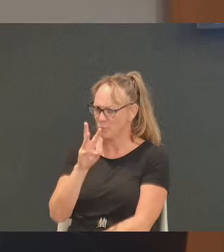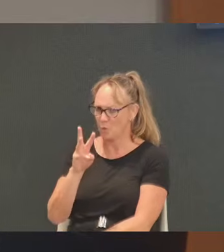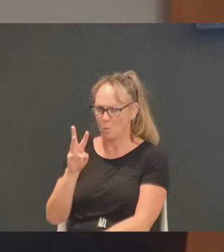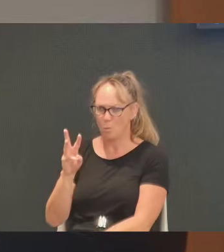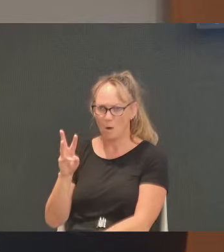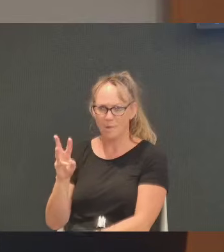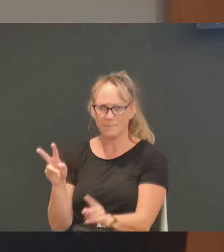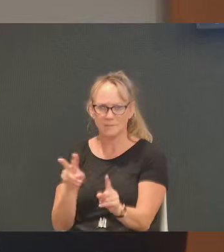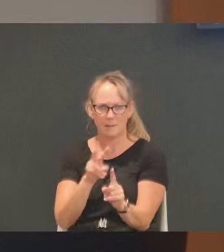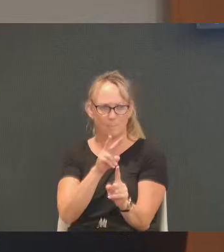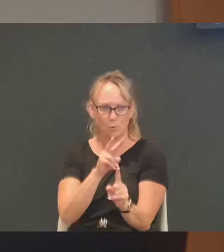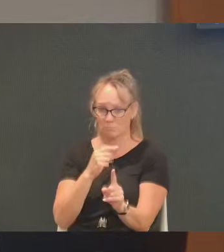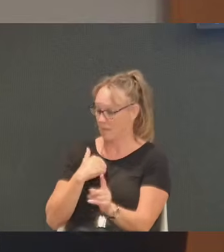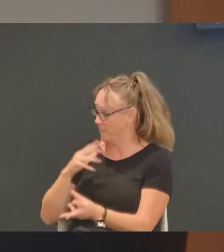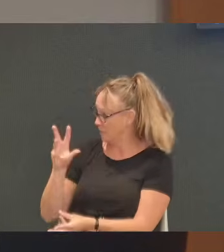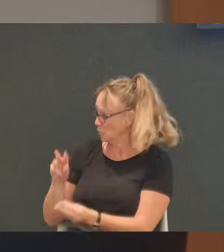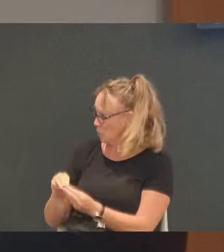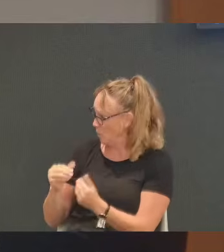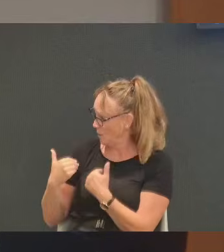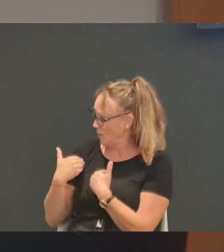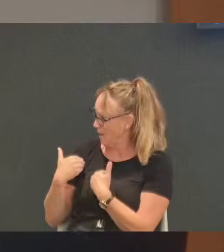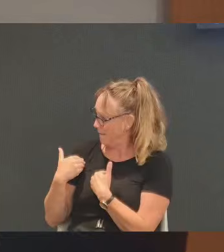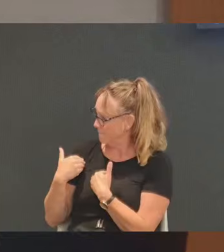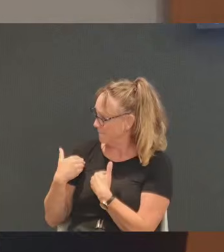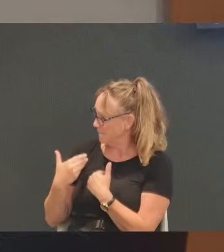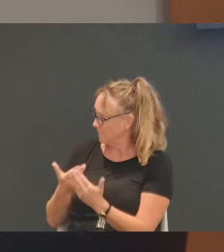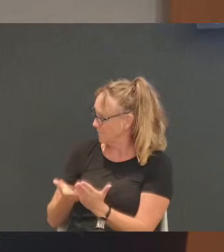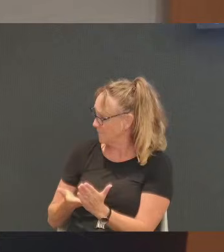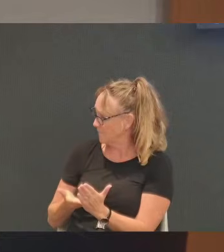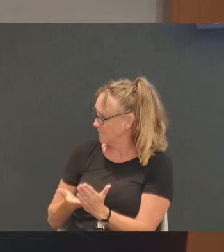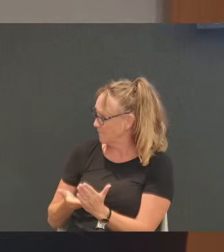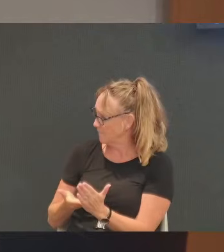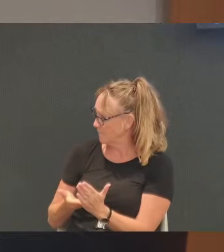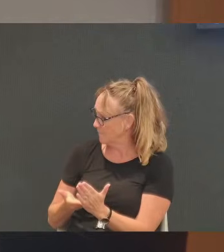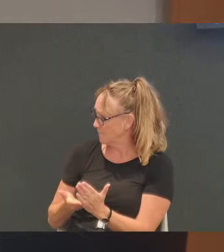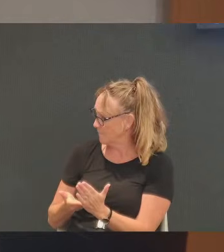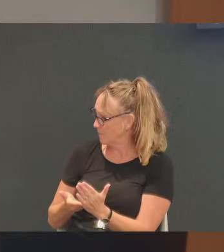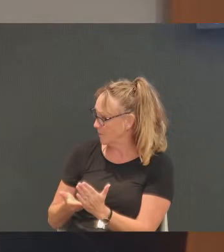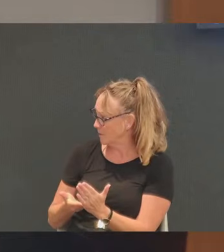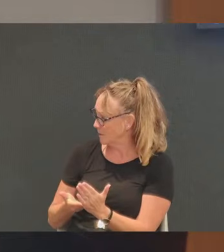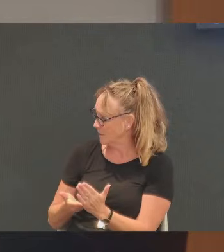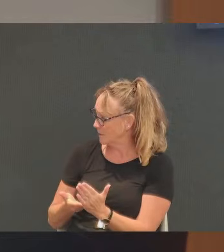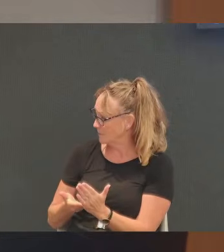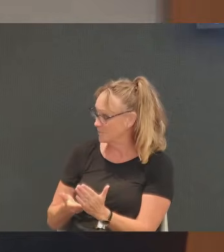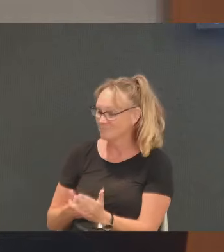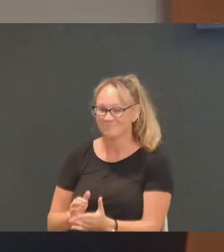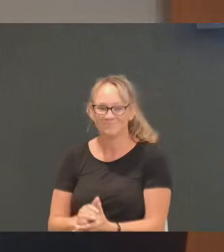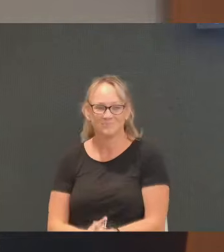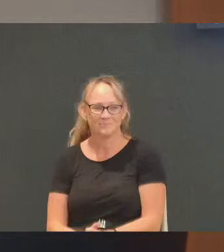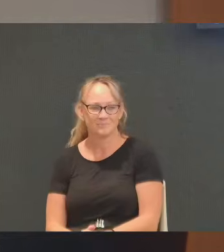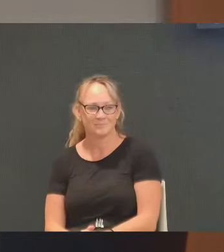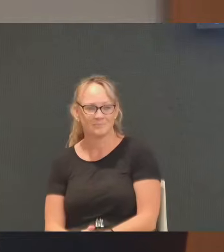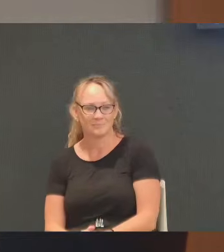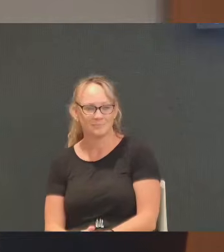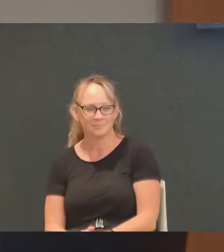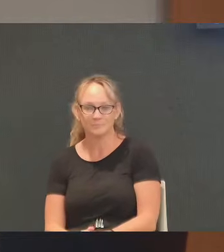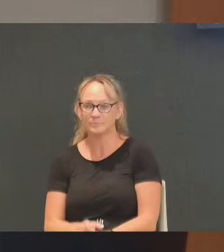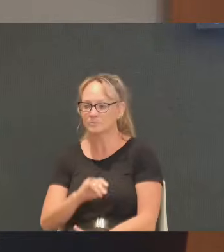I had to confirm after meeting Commission. let's see. Then we have after the JFS items,